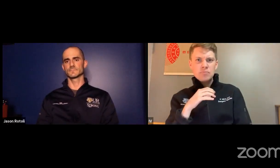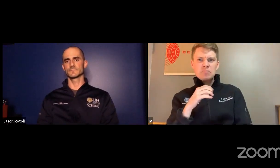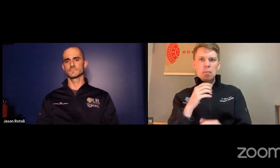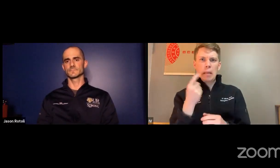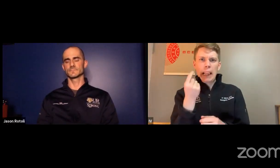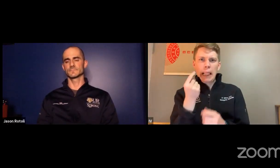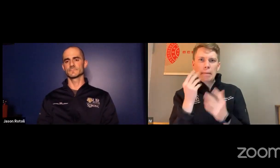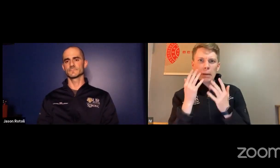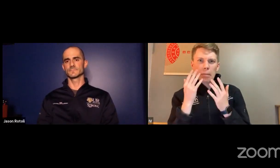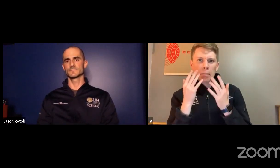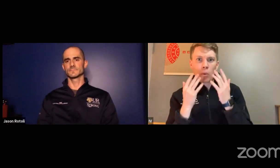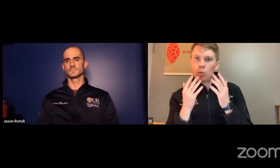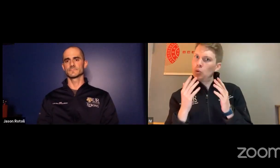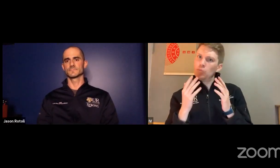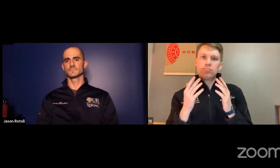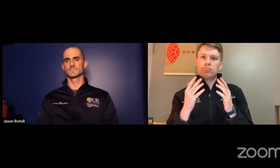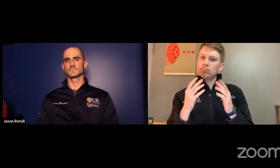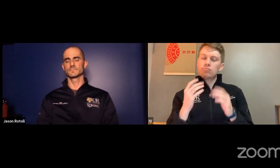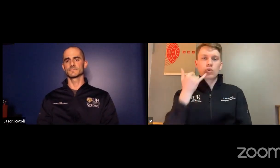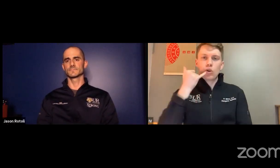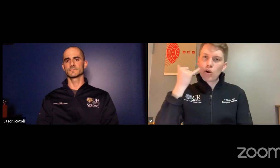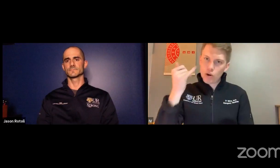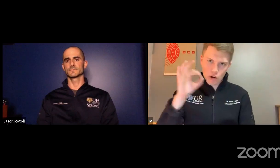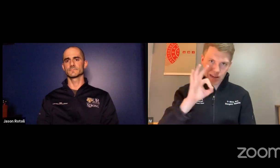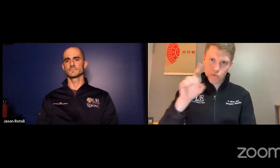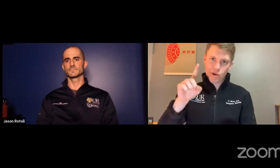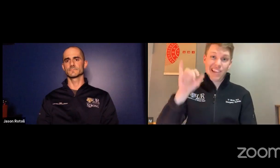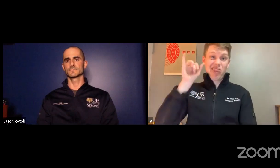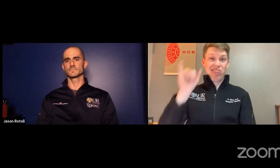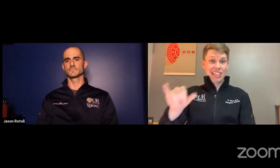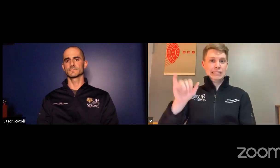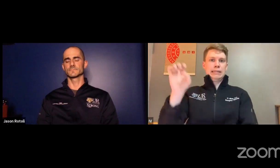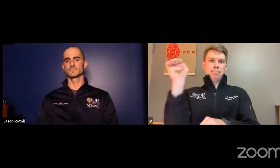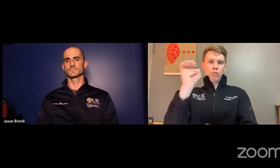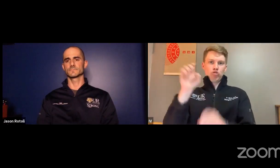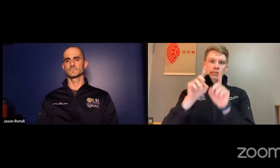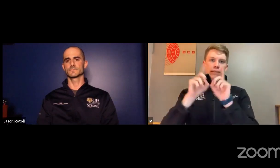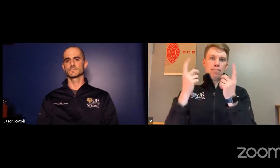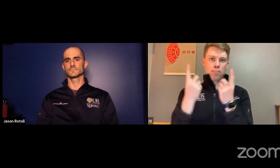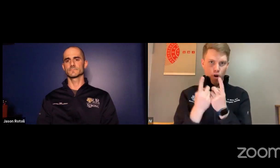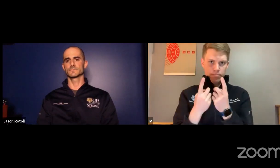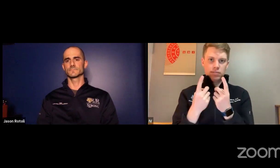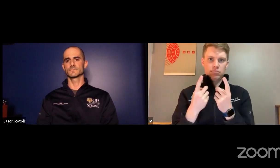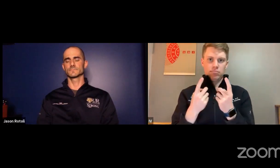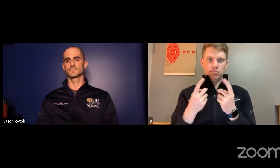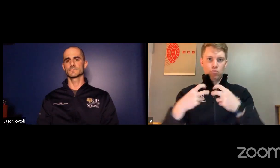issue is. There are many approaches how to solve the issues of a stroke in